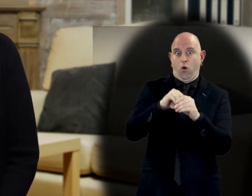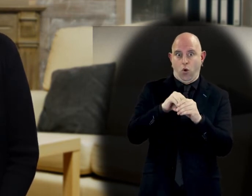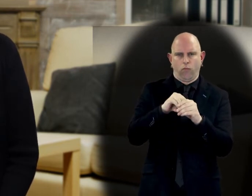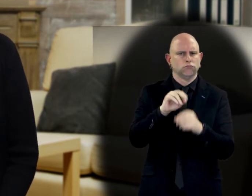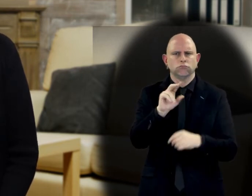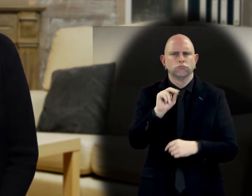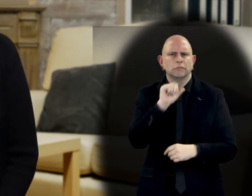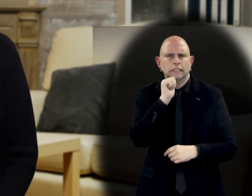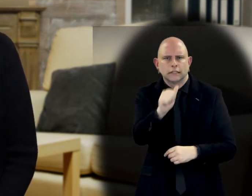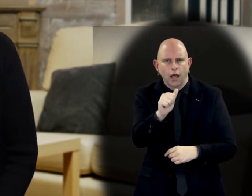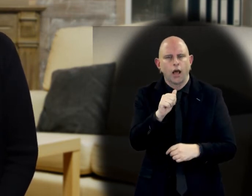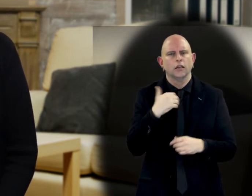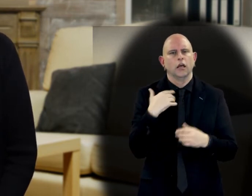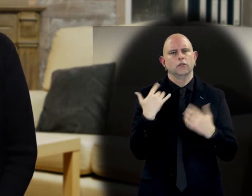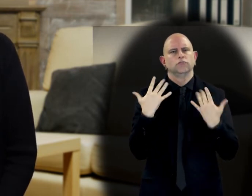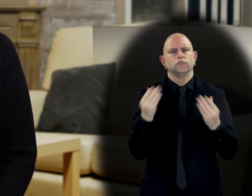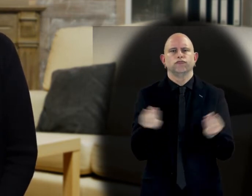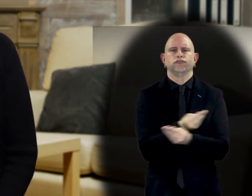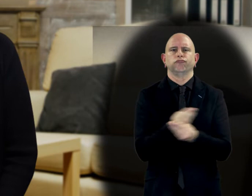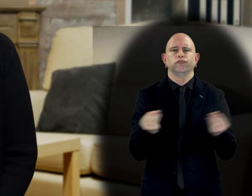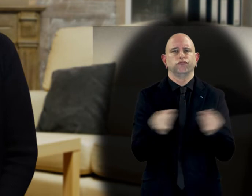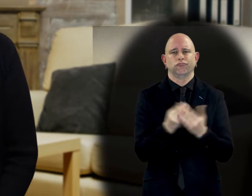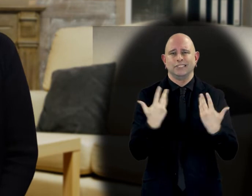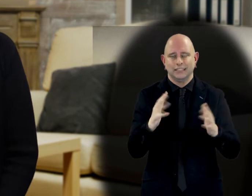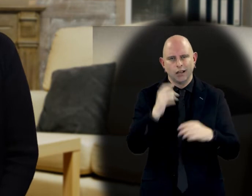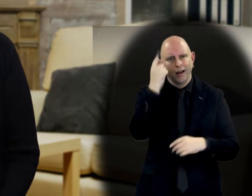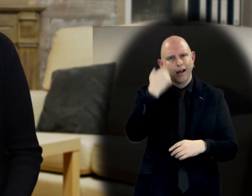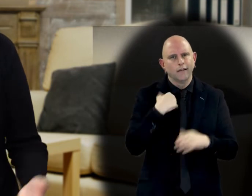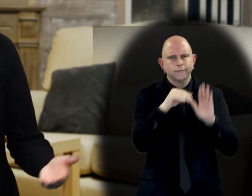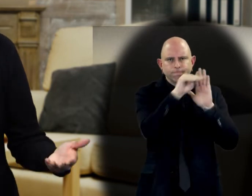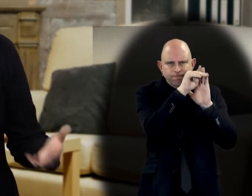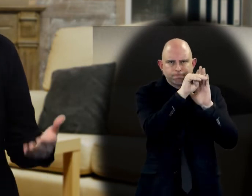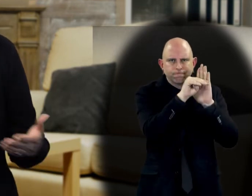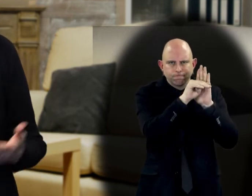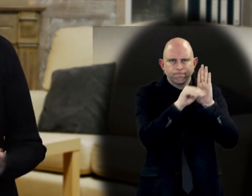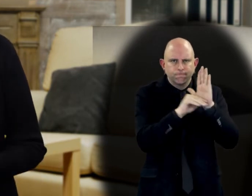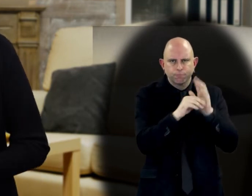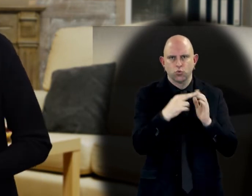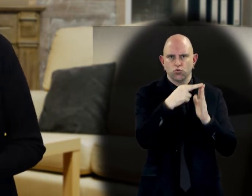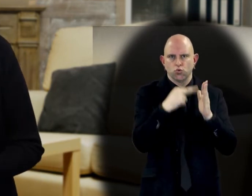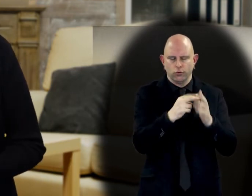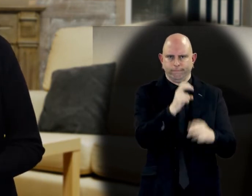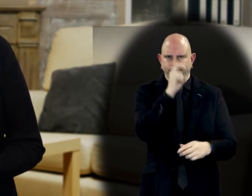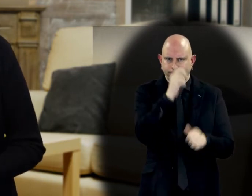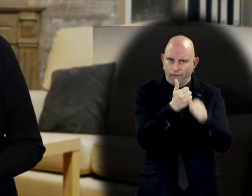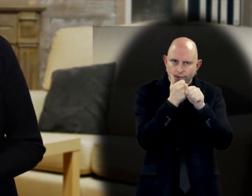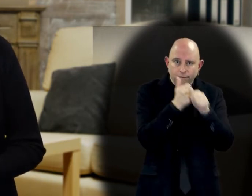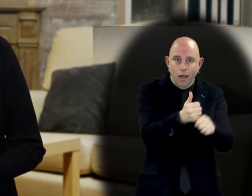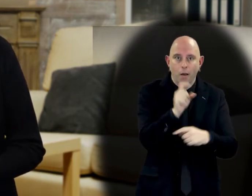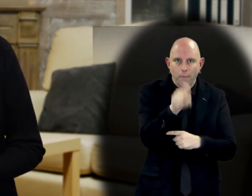I am so glad we did this because now Hunta has a better understanding of Niki's situation